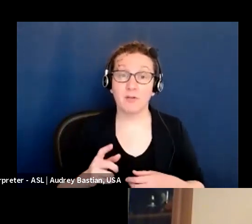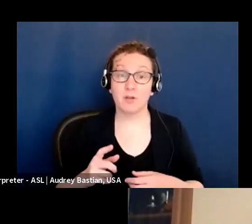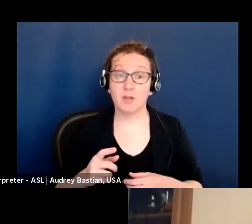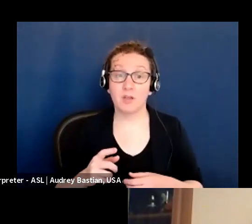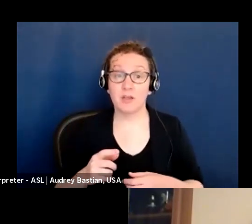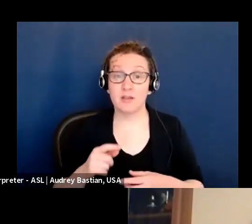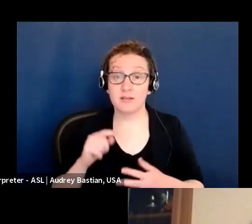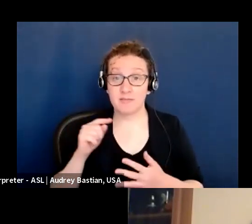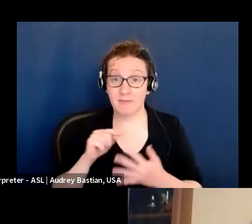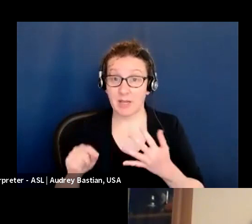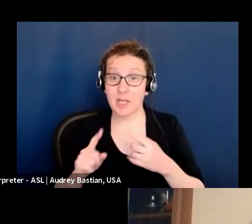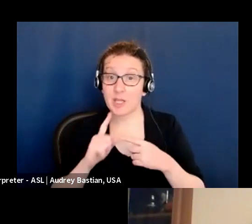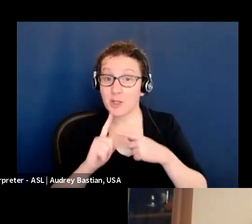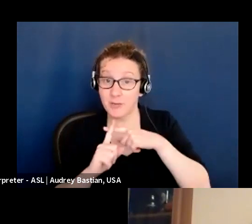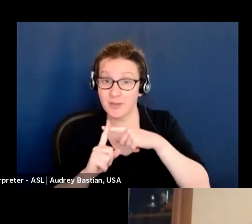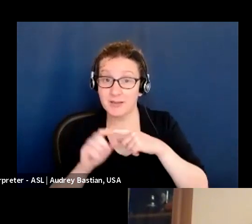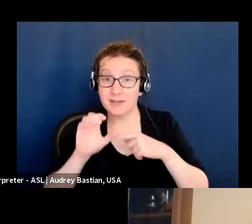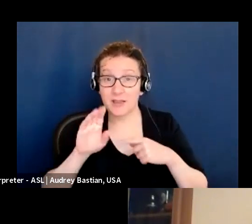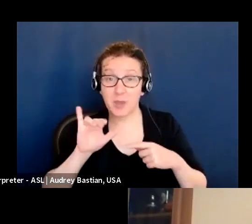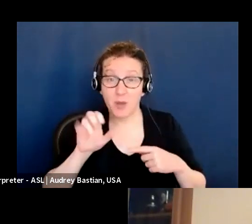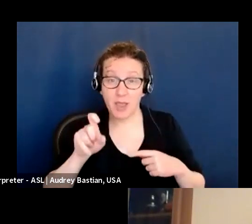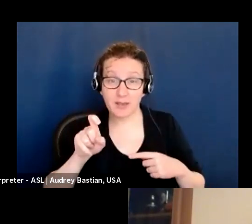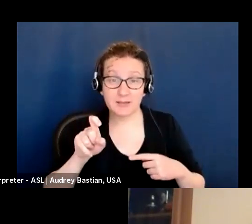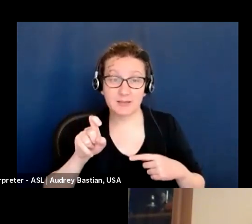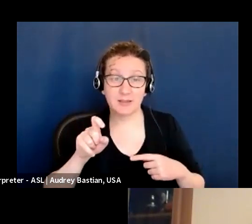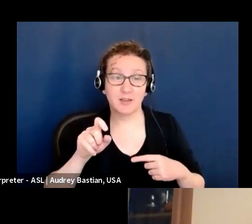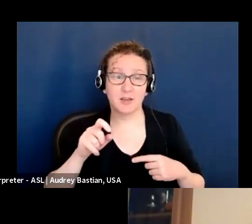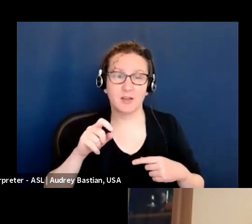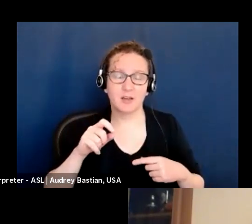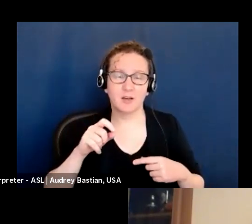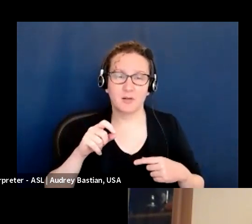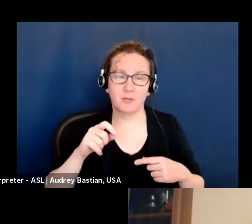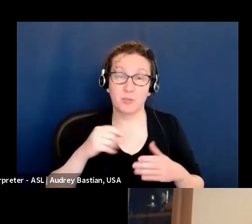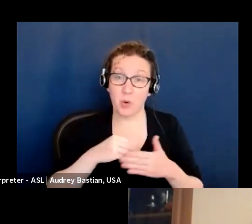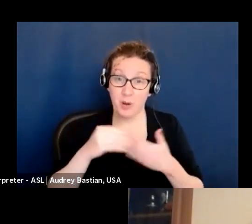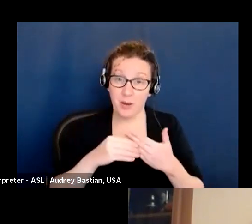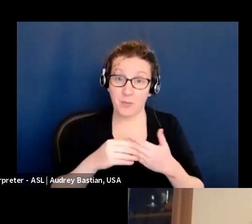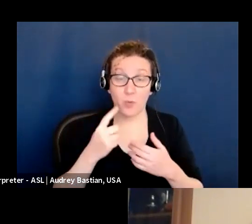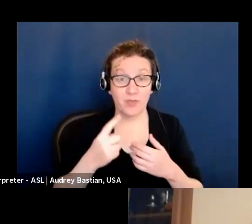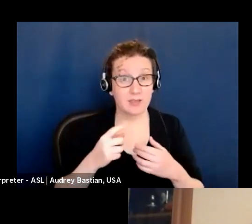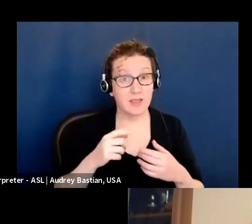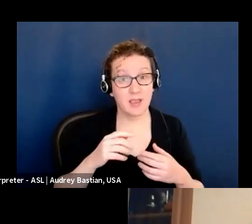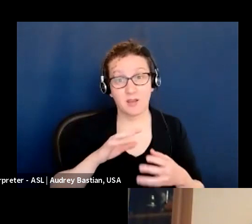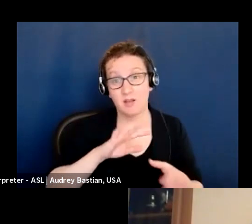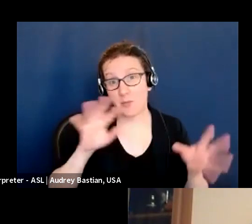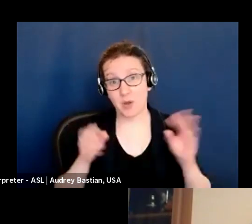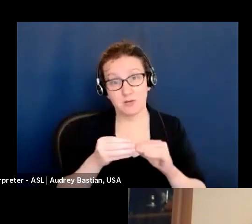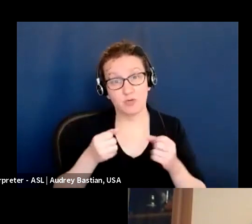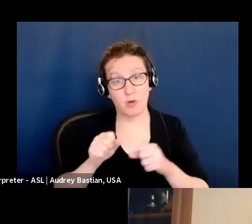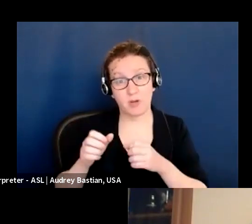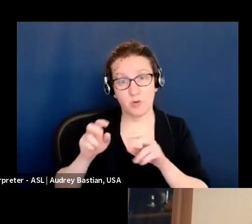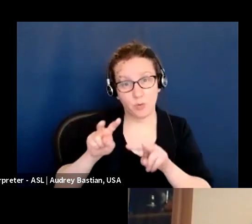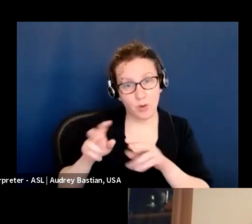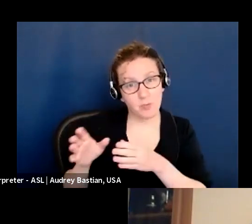things about the CBYX for Y program. And they try to prepare you for the cost of the program